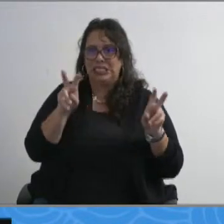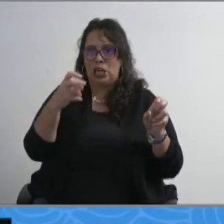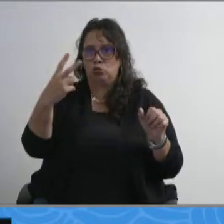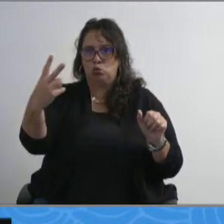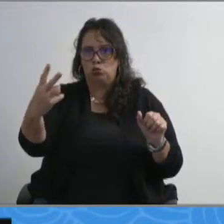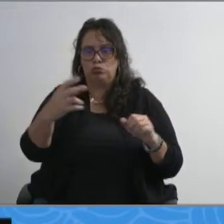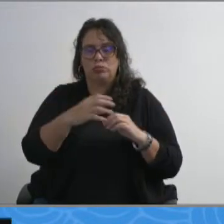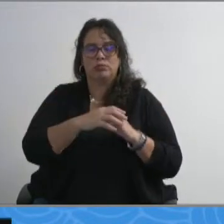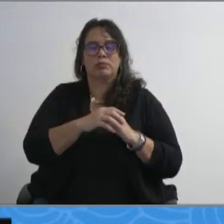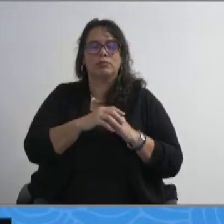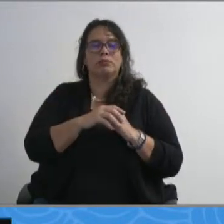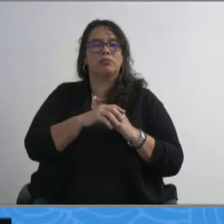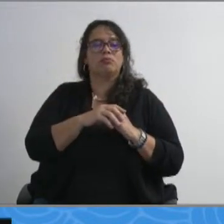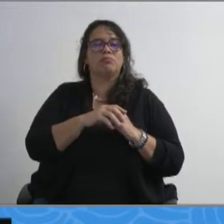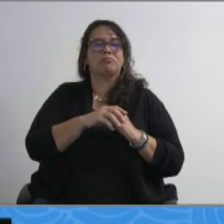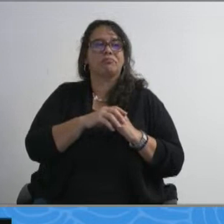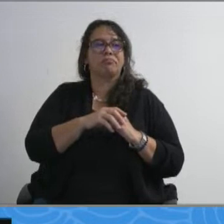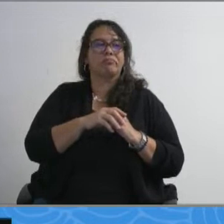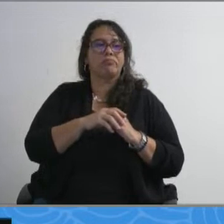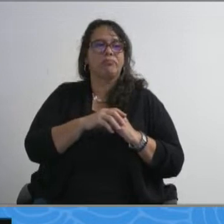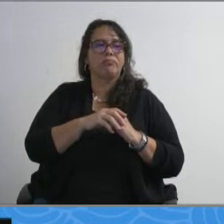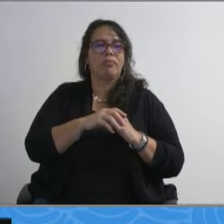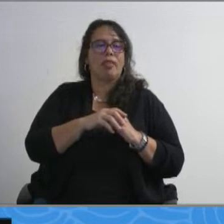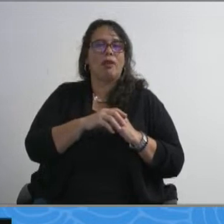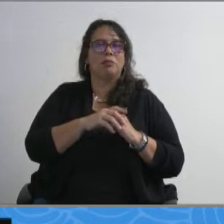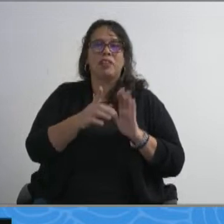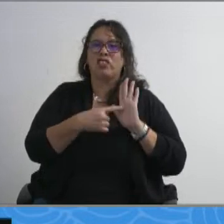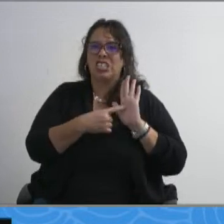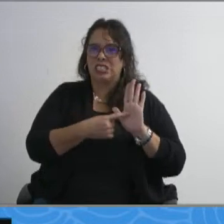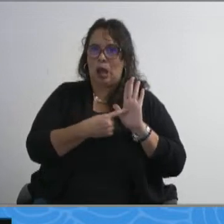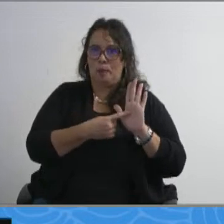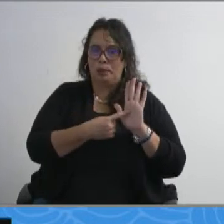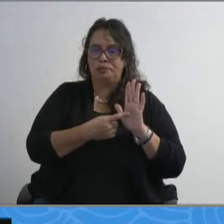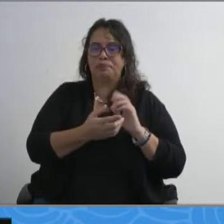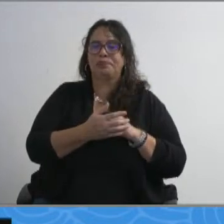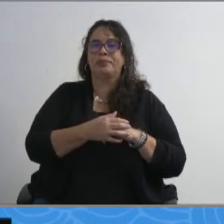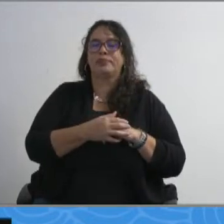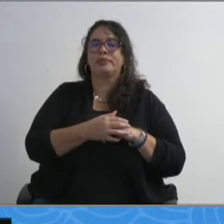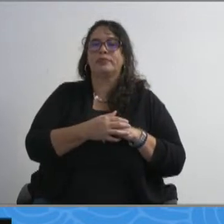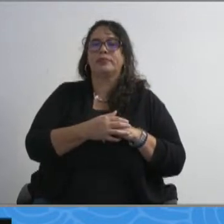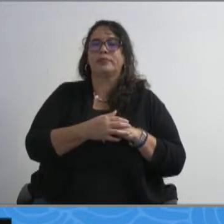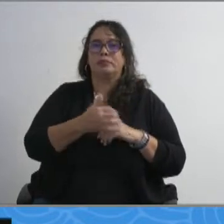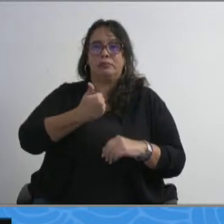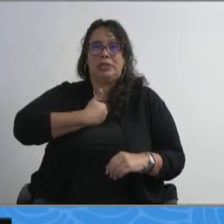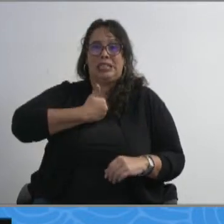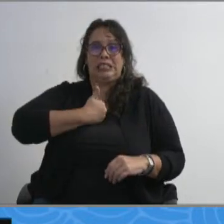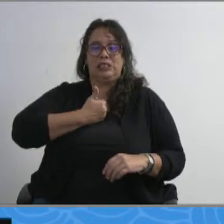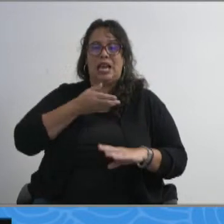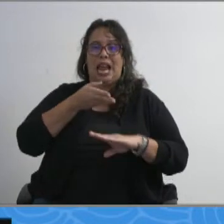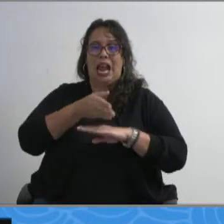For example, if I'm in a after school professional development activity